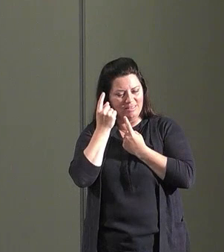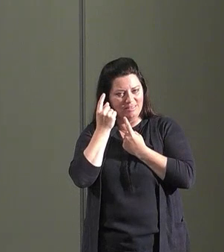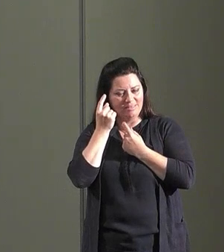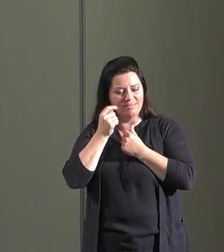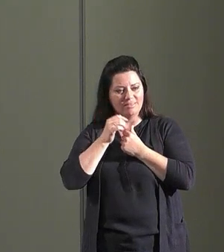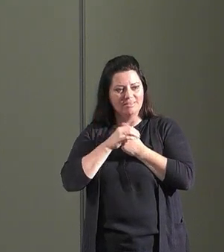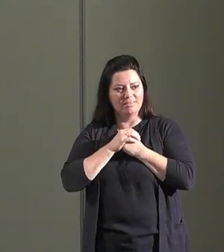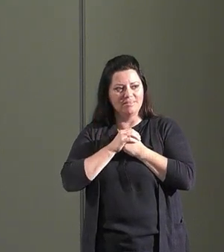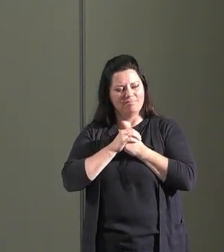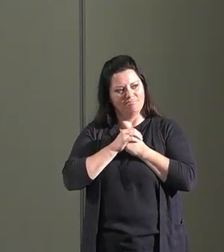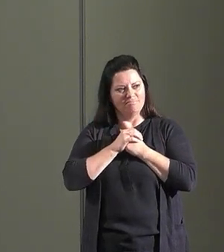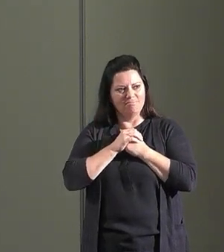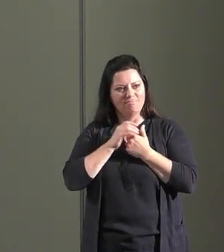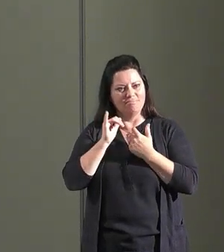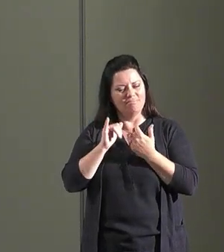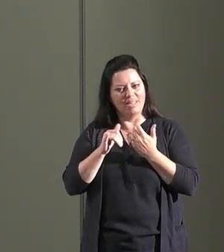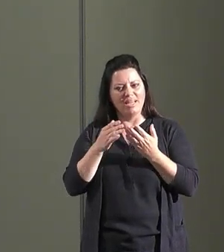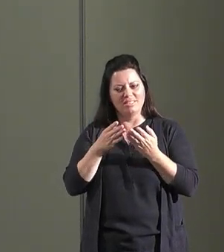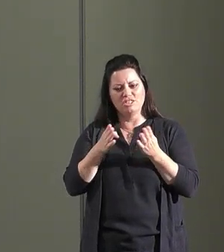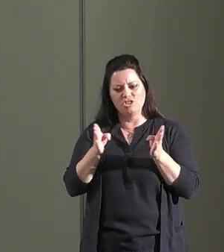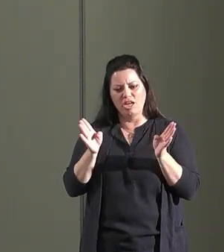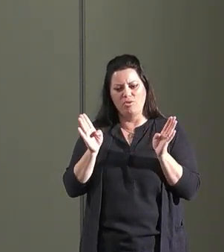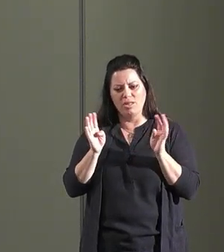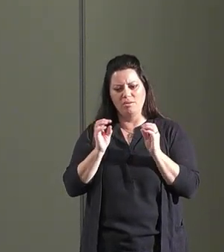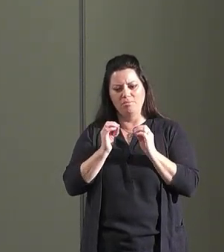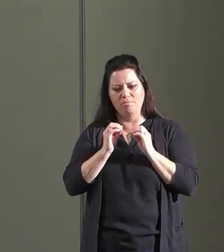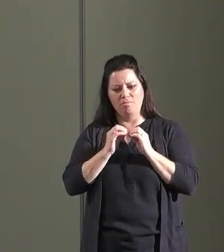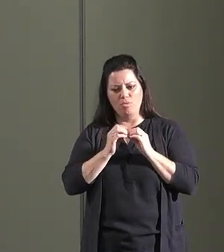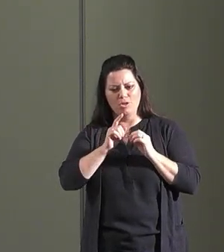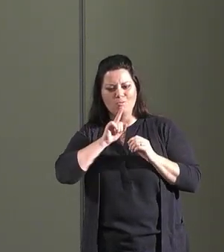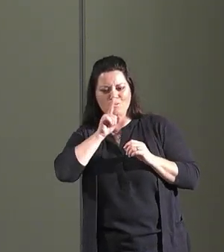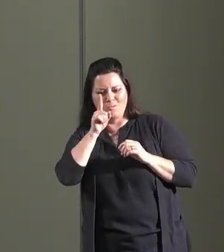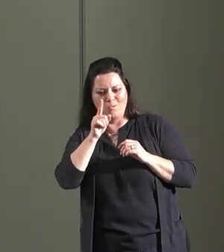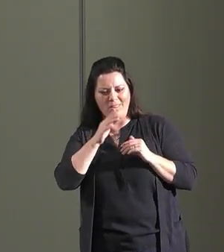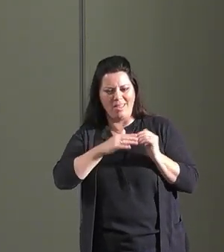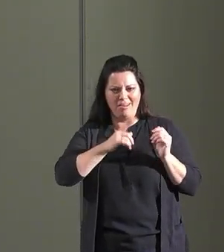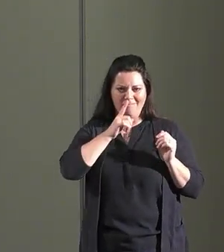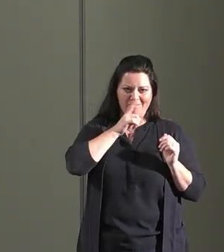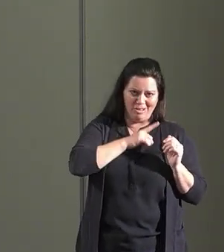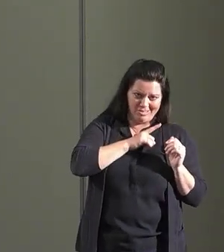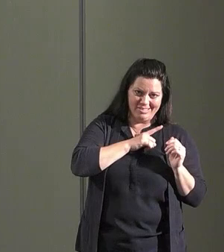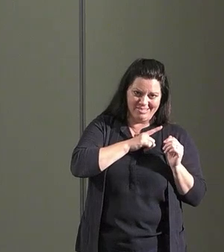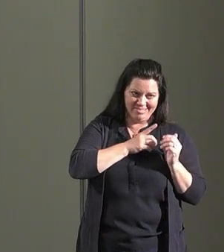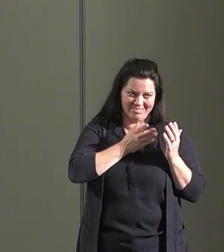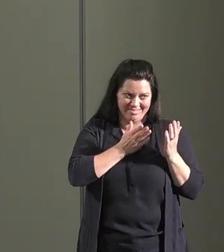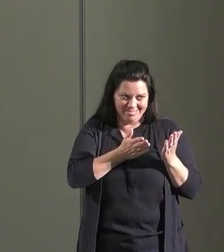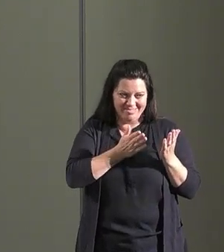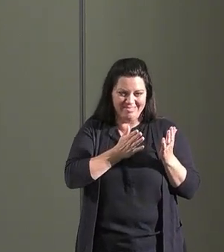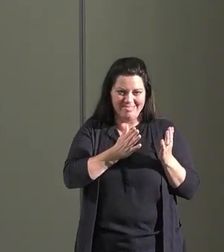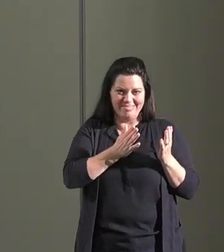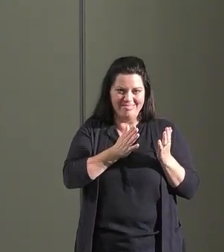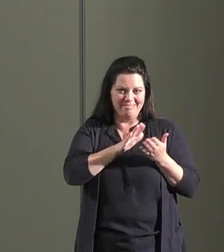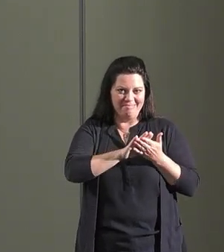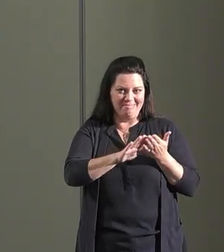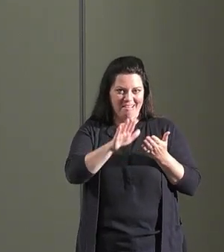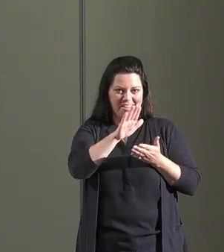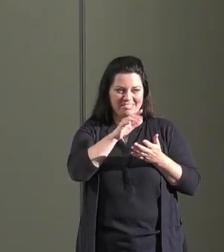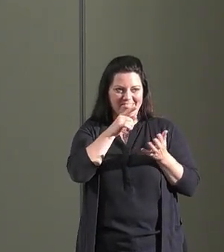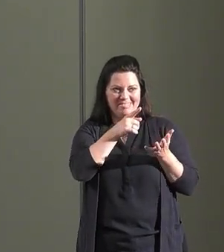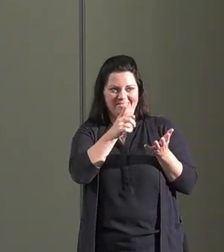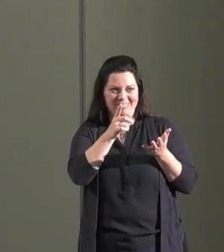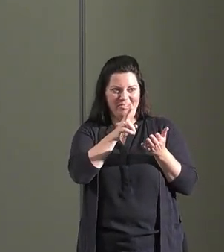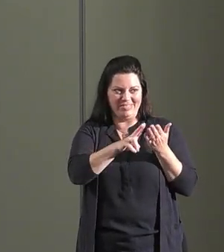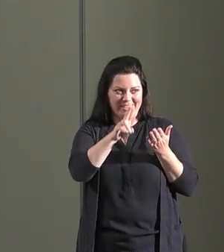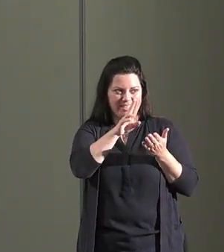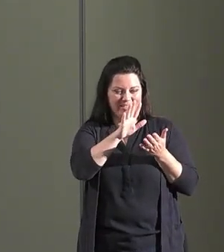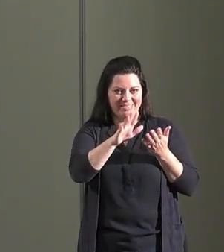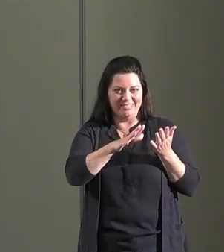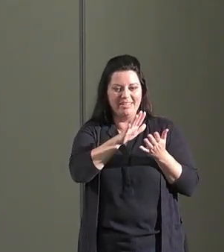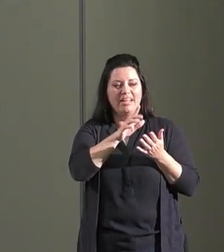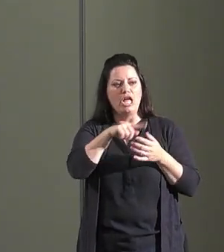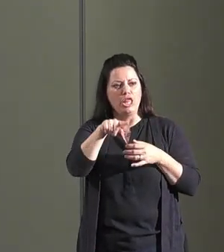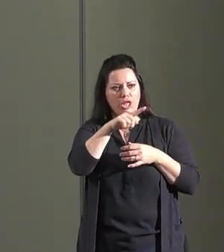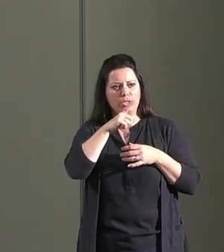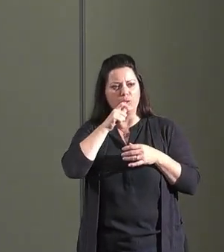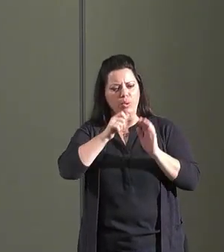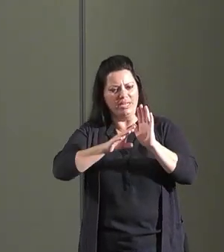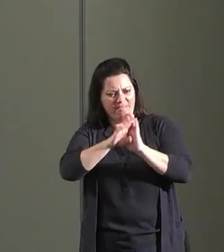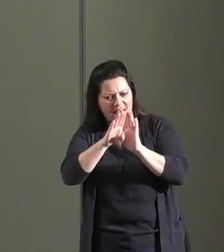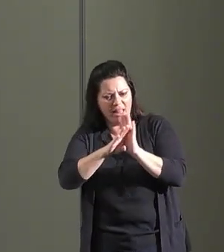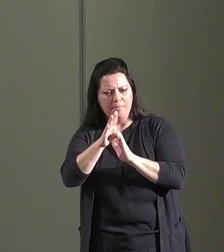Generally that is more true than false. In higher education. Those doing the websites